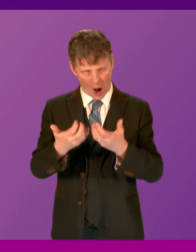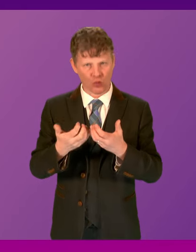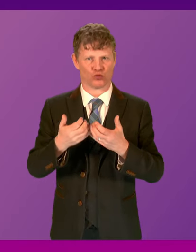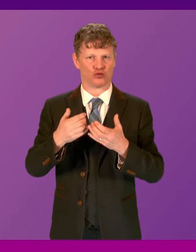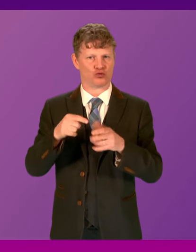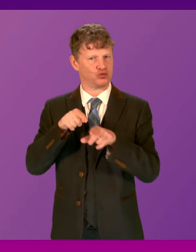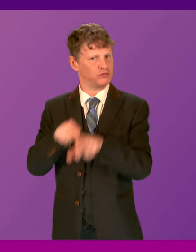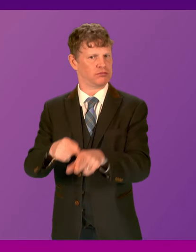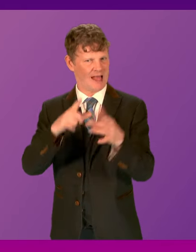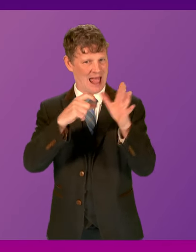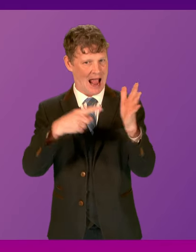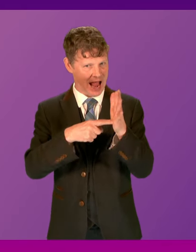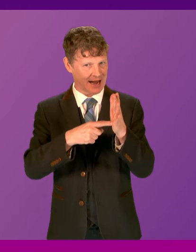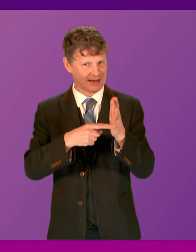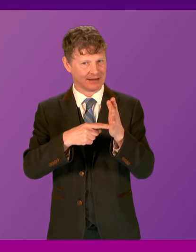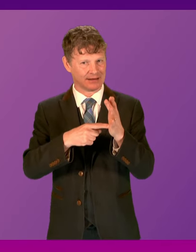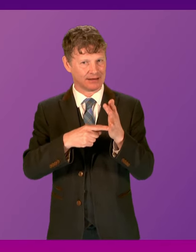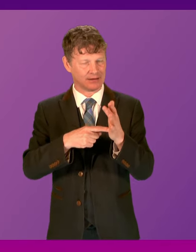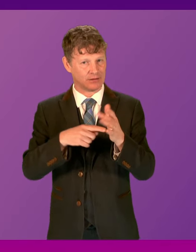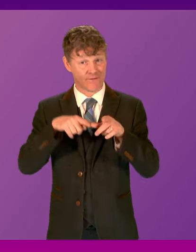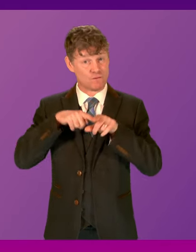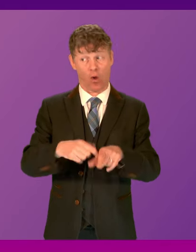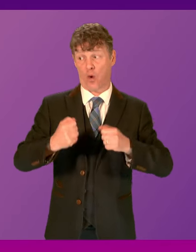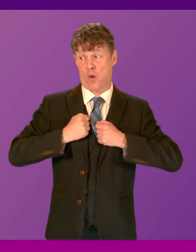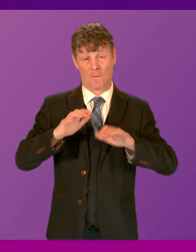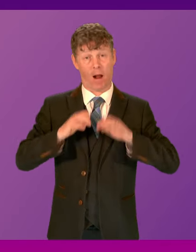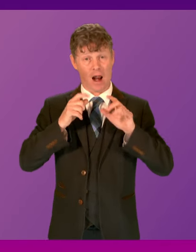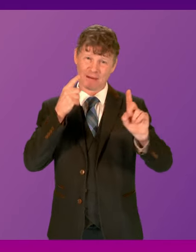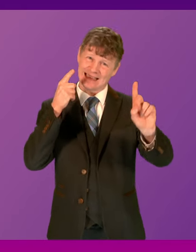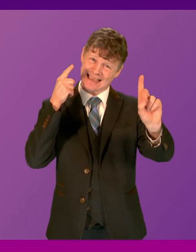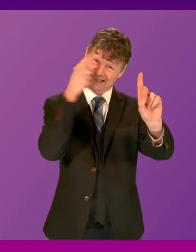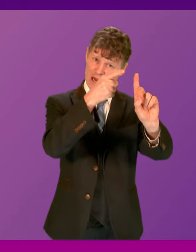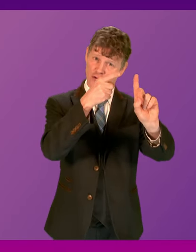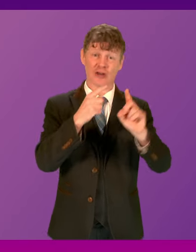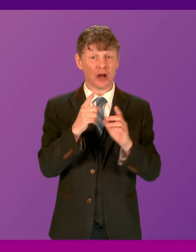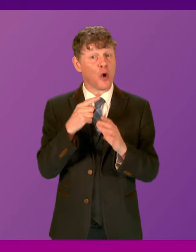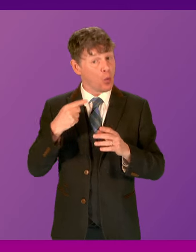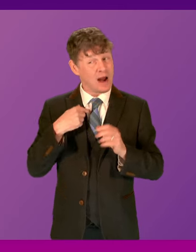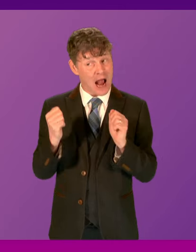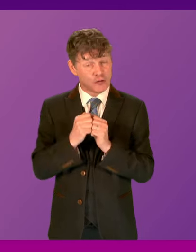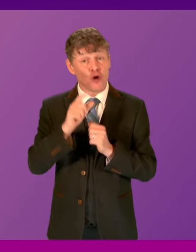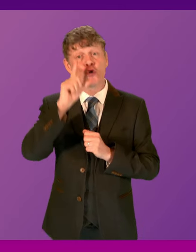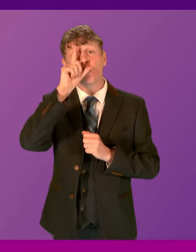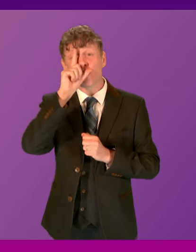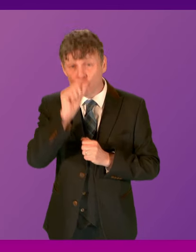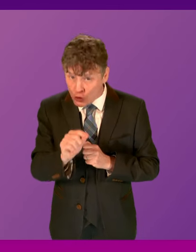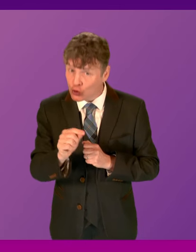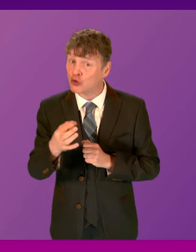intended? We agree that the act could risk criminalising innocent people and further